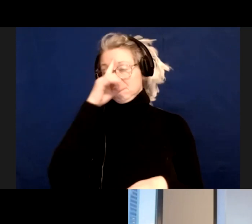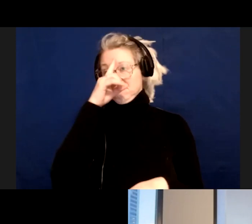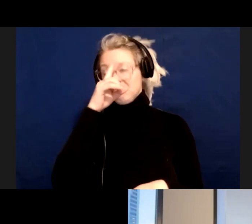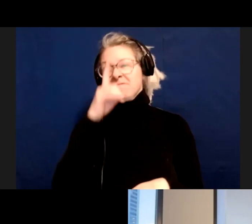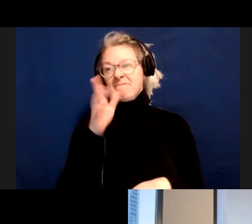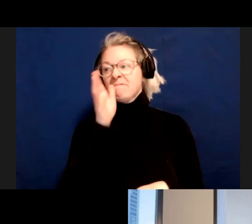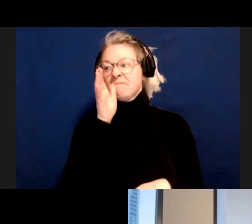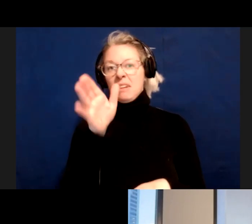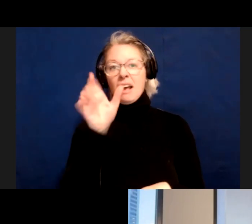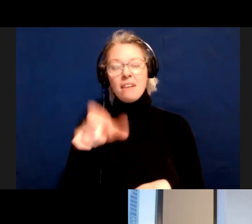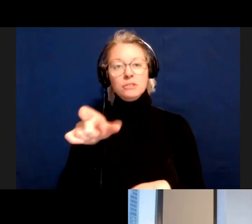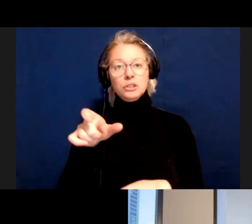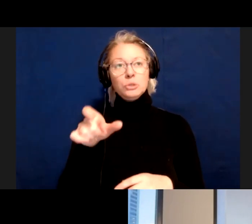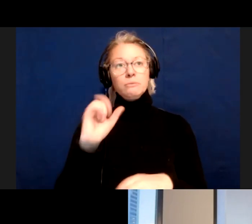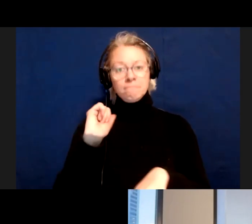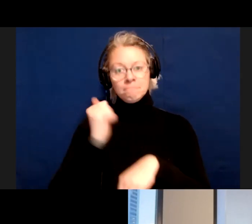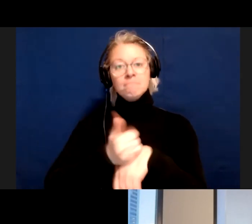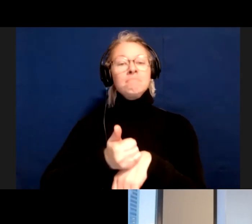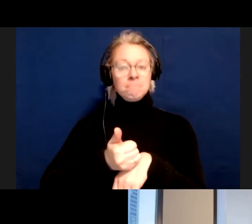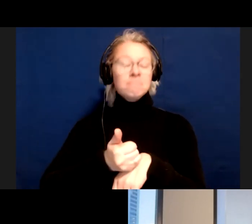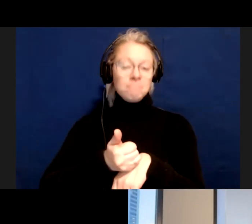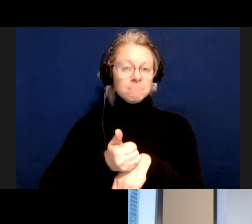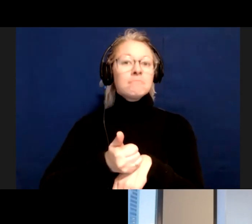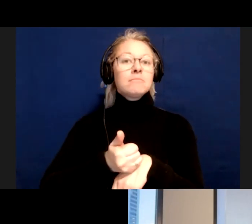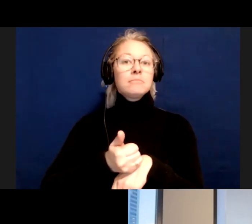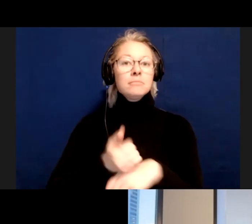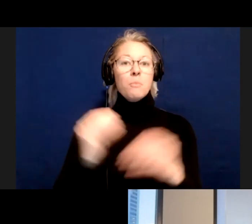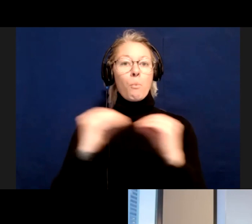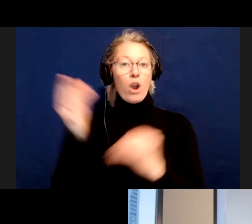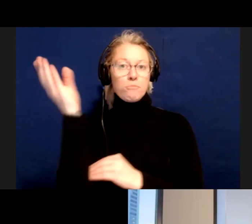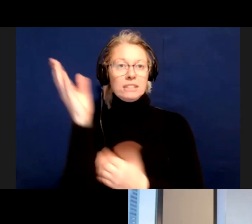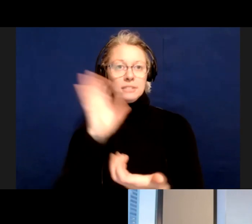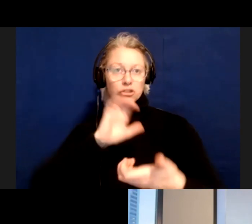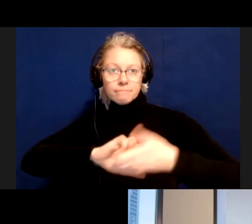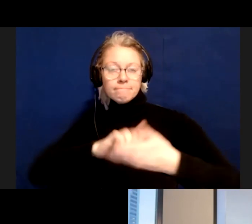to be about reintroducing that and I’d love to hear if you have any other thoughts that